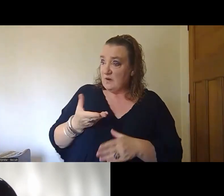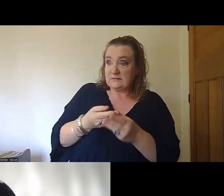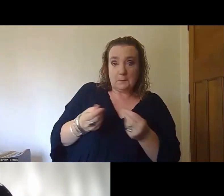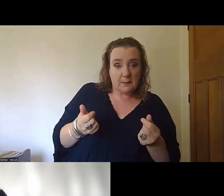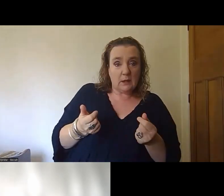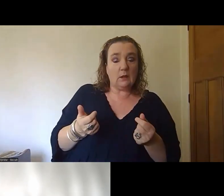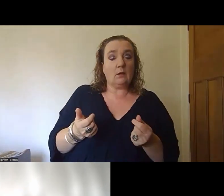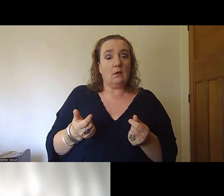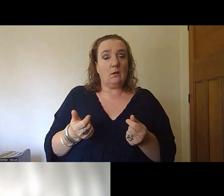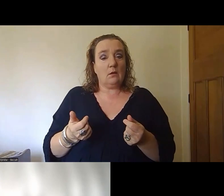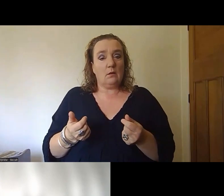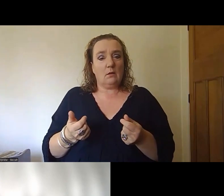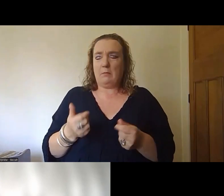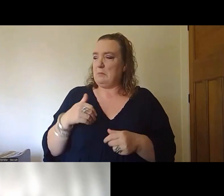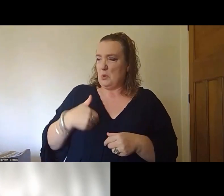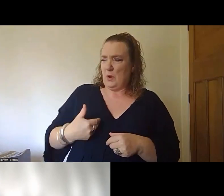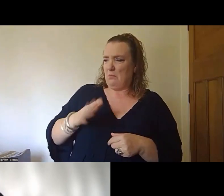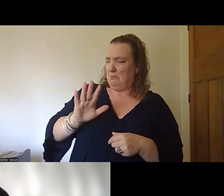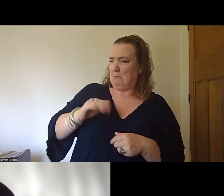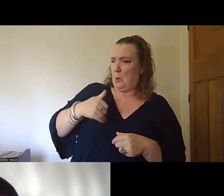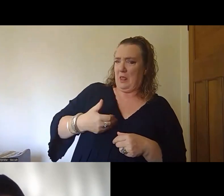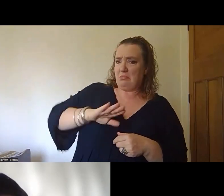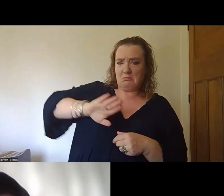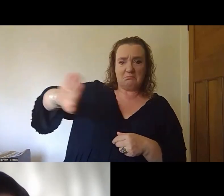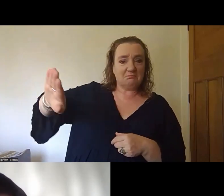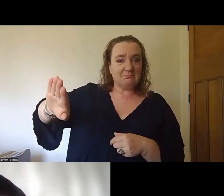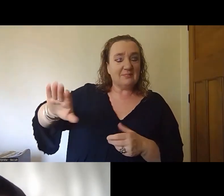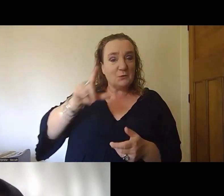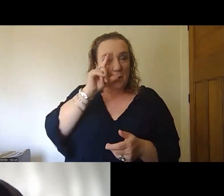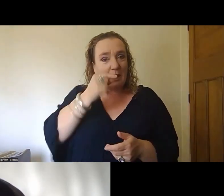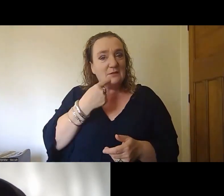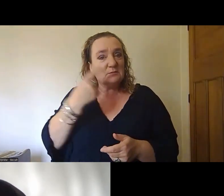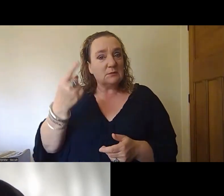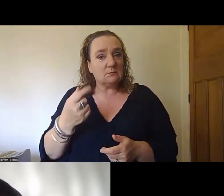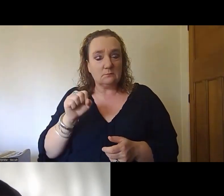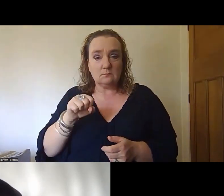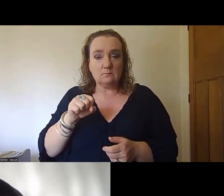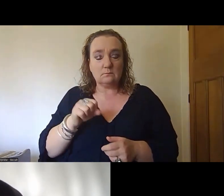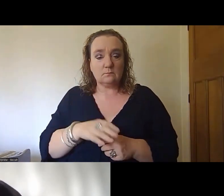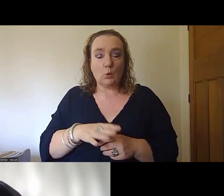that maybe perhaps I didn't need, or, you know, whether it was something that I didn't have,